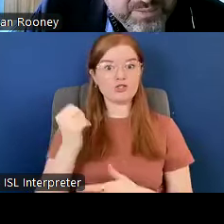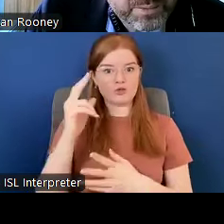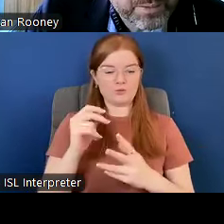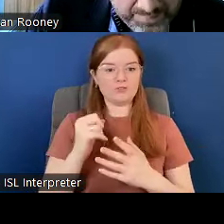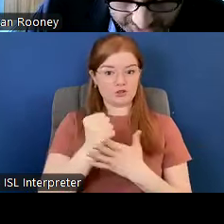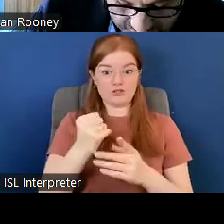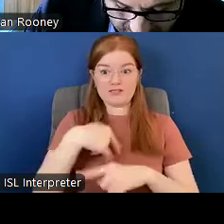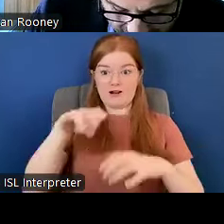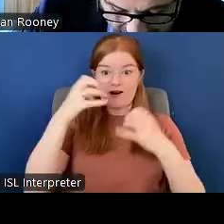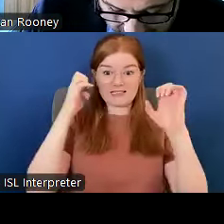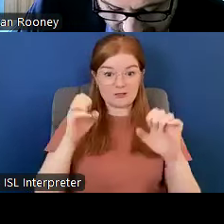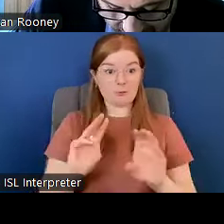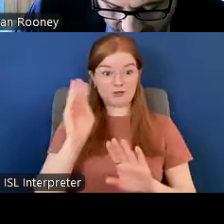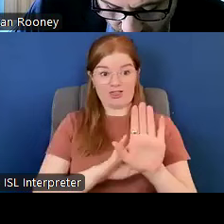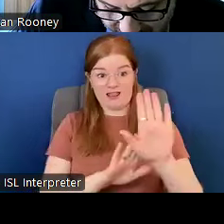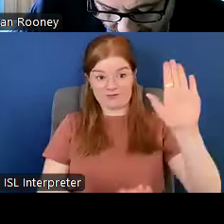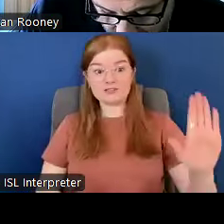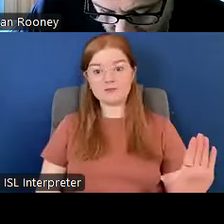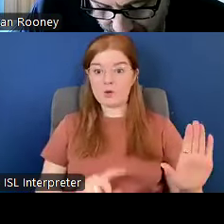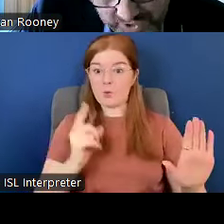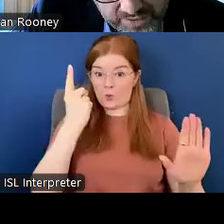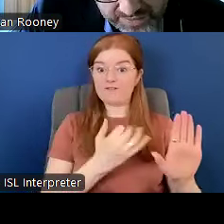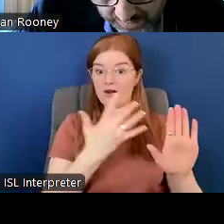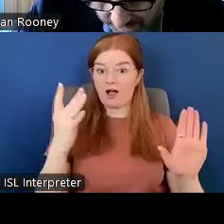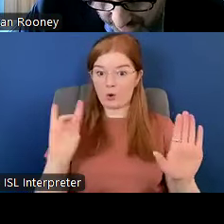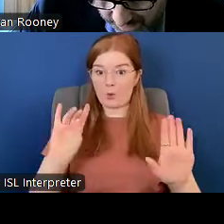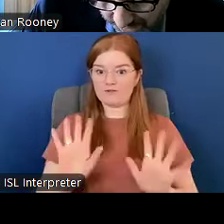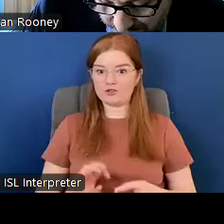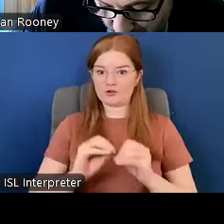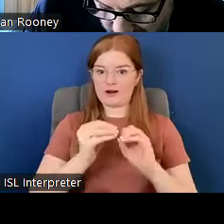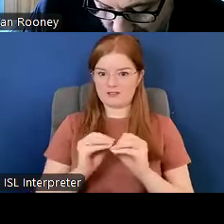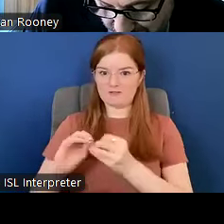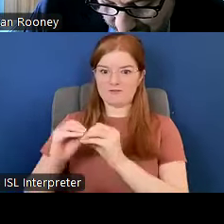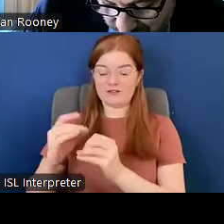the picture on the left, is one of several Hone produced, but approaches the finished